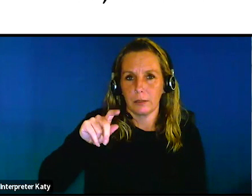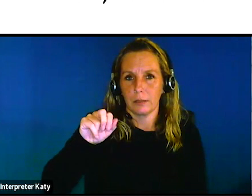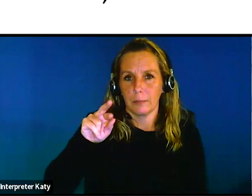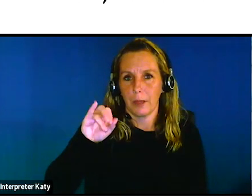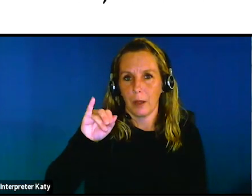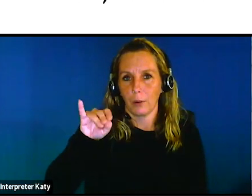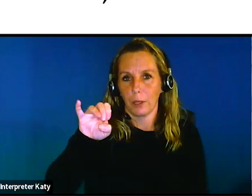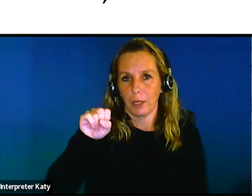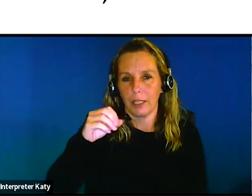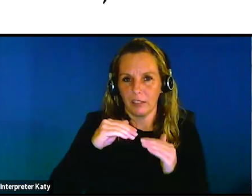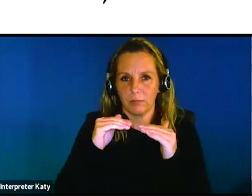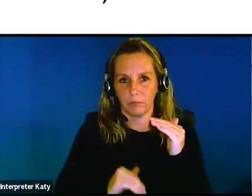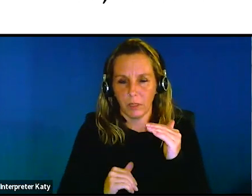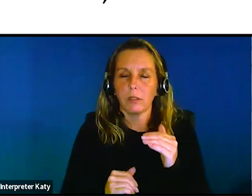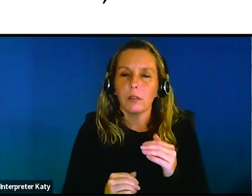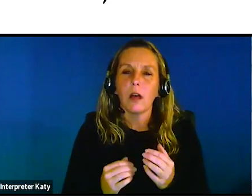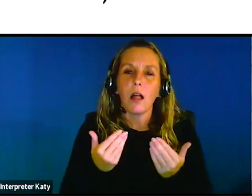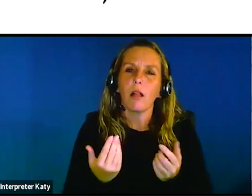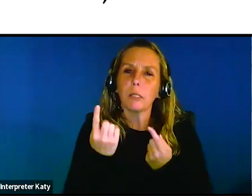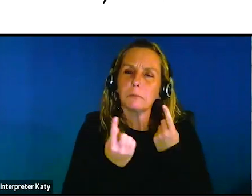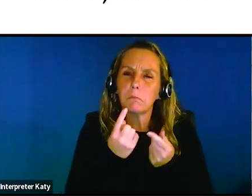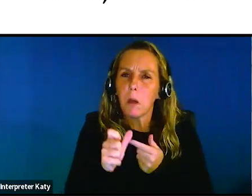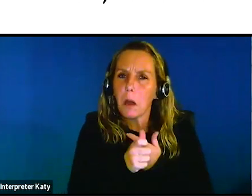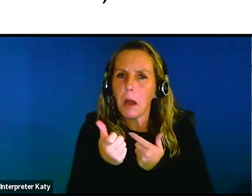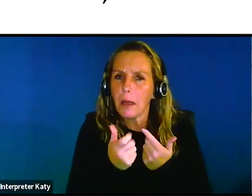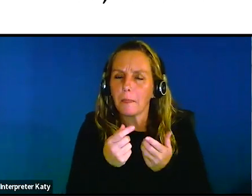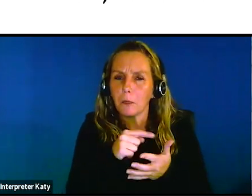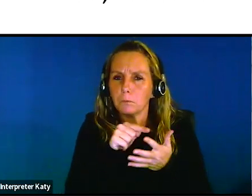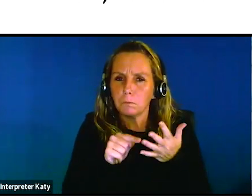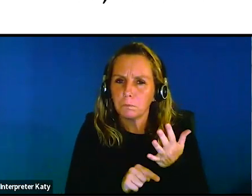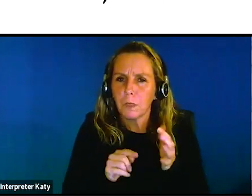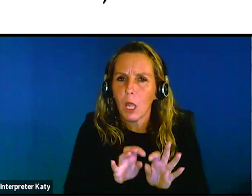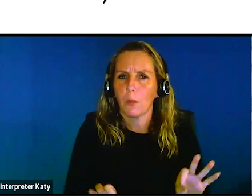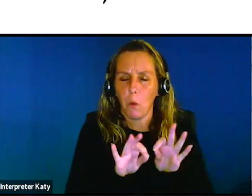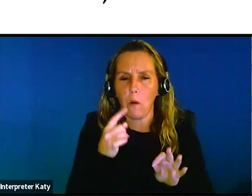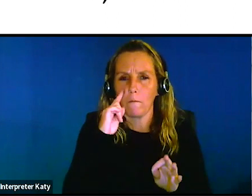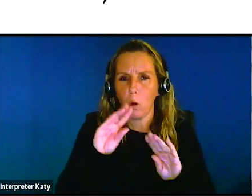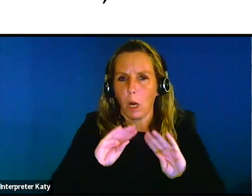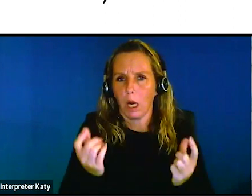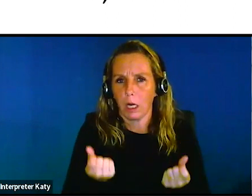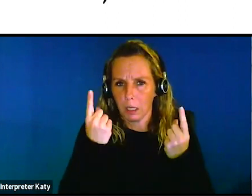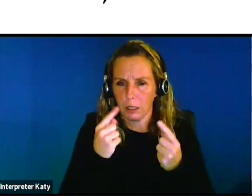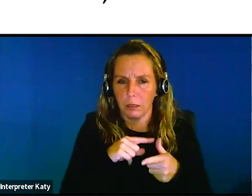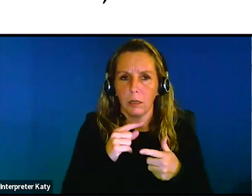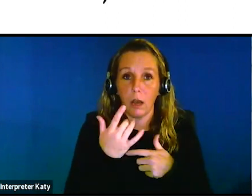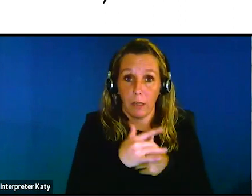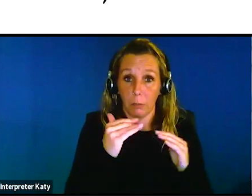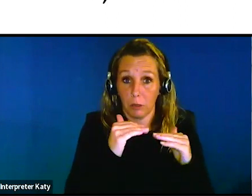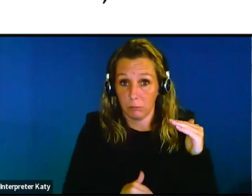that are important to our understanding. Is there a disparity in availability?